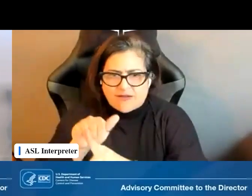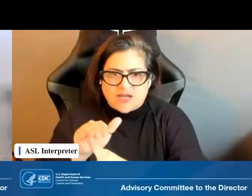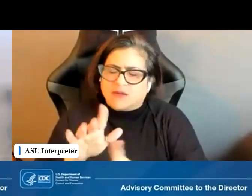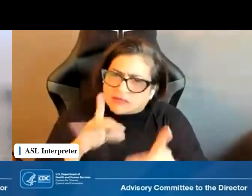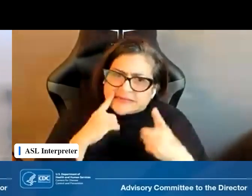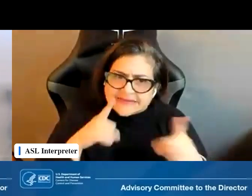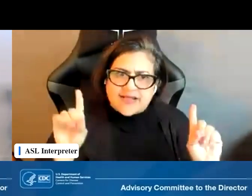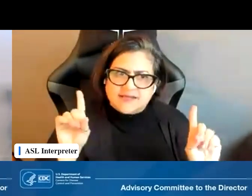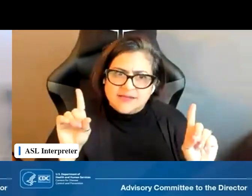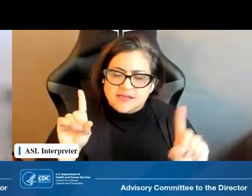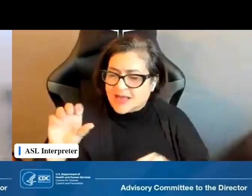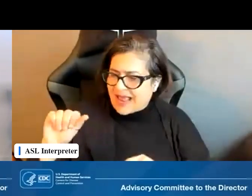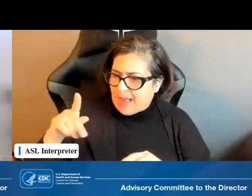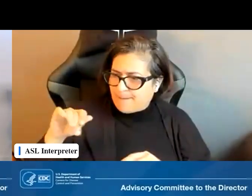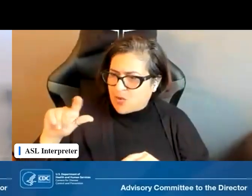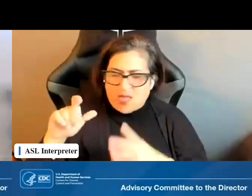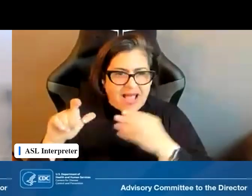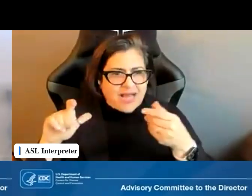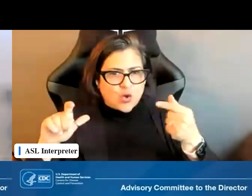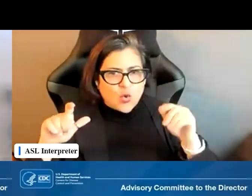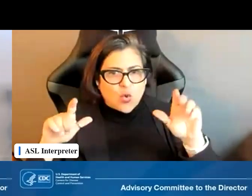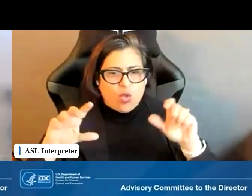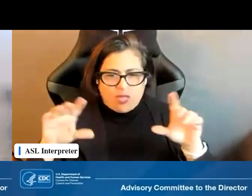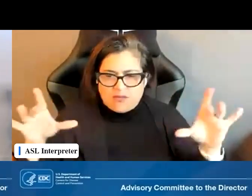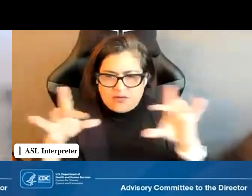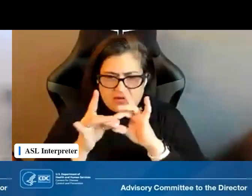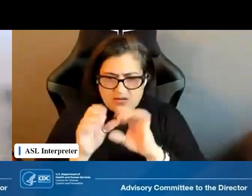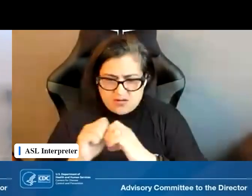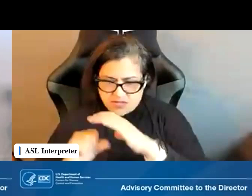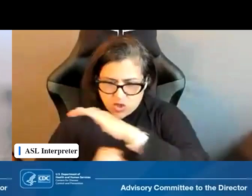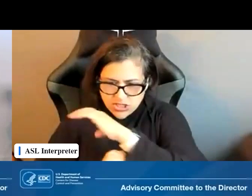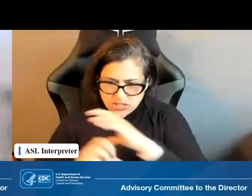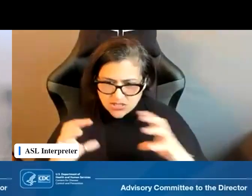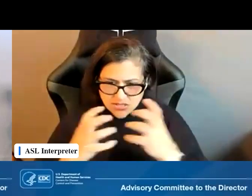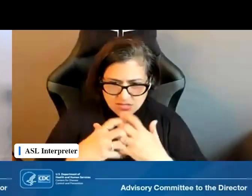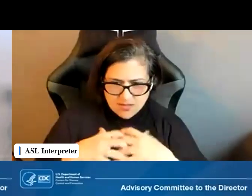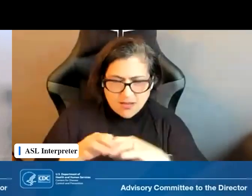that Apple and Google created infrastructure at the enterprise level to make that even possible